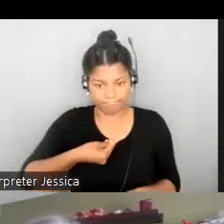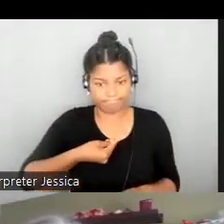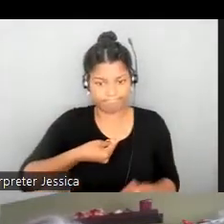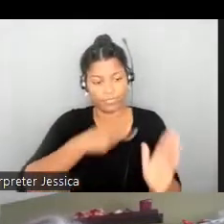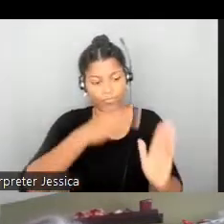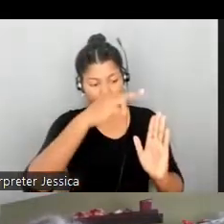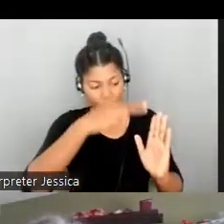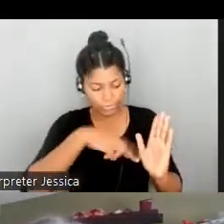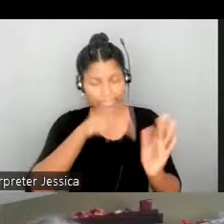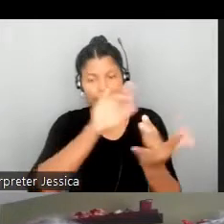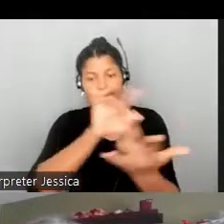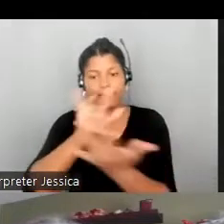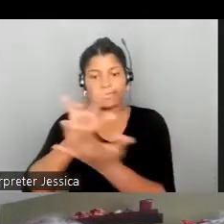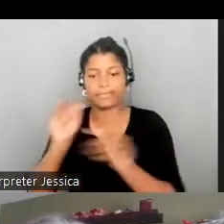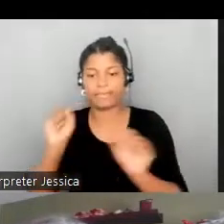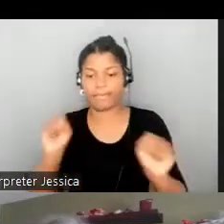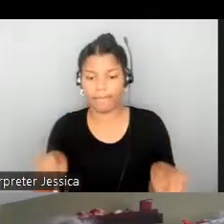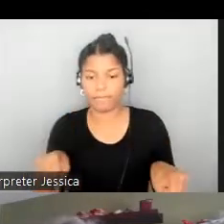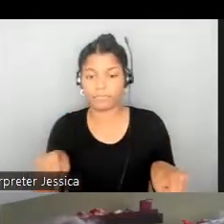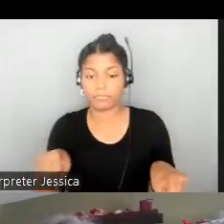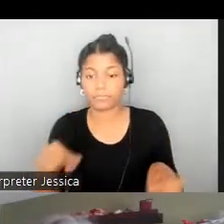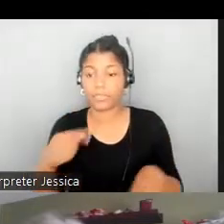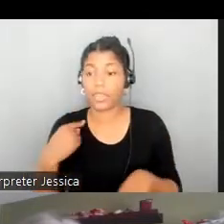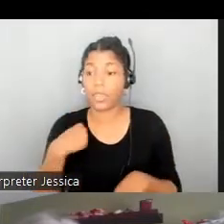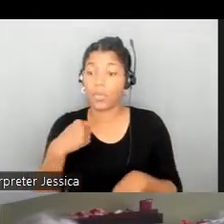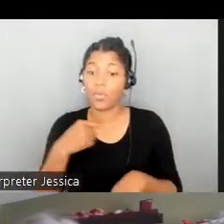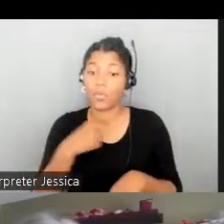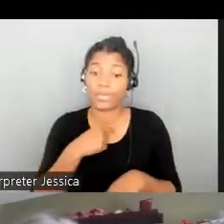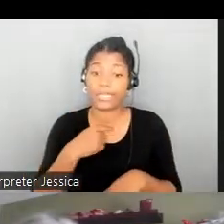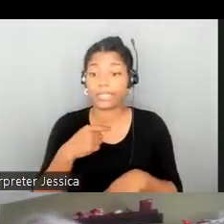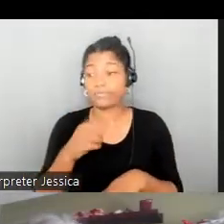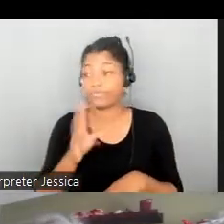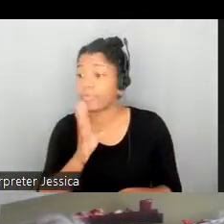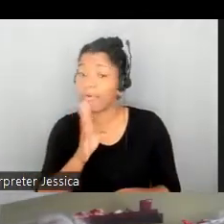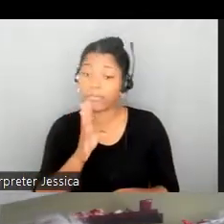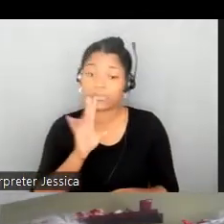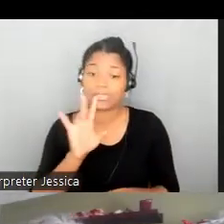the screening. We don't talk to 67,000 people by all means.